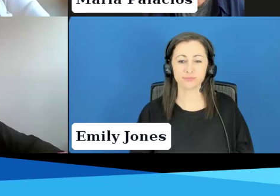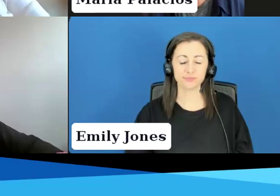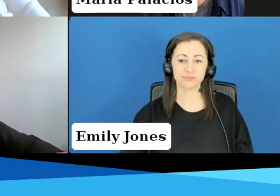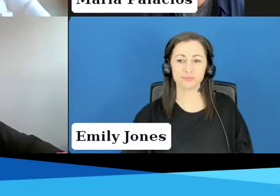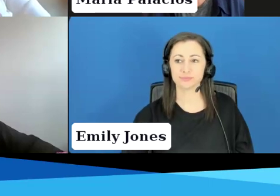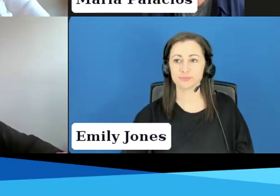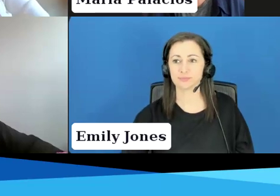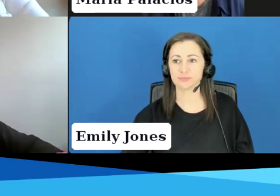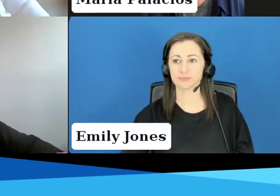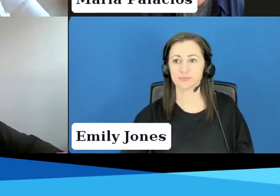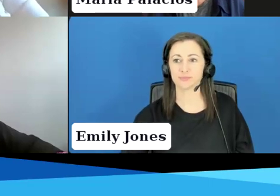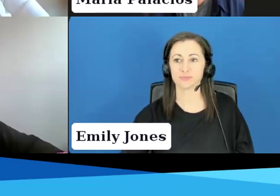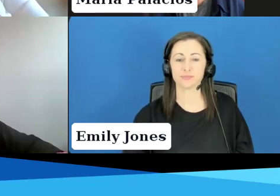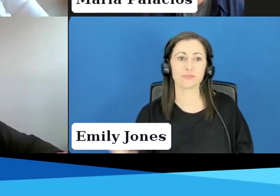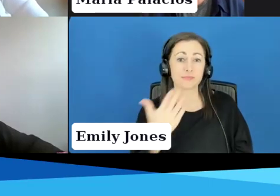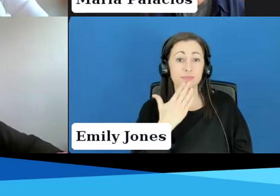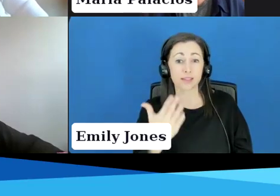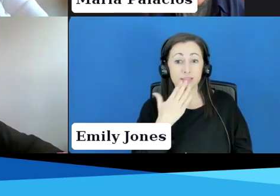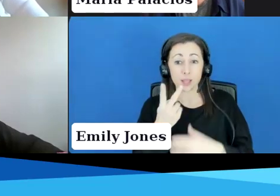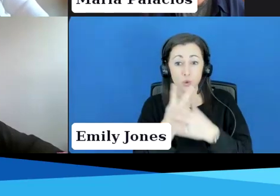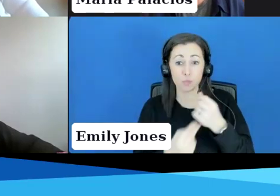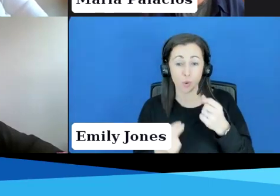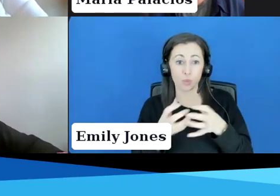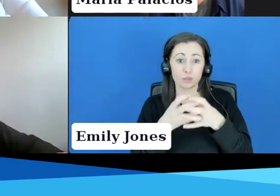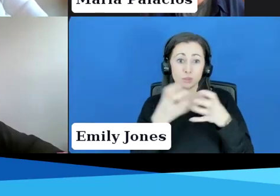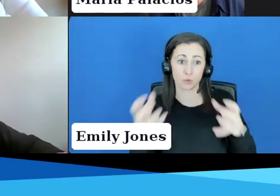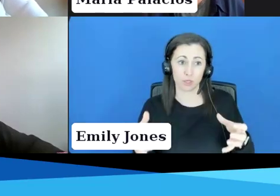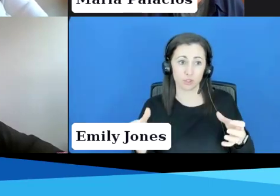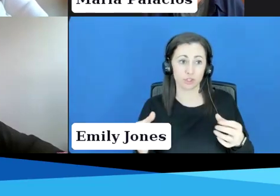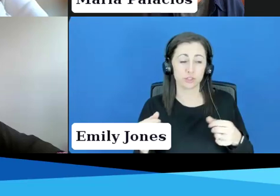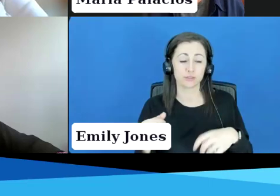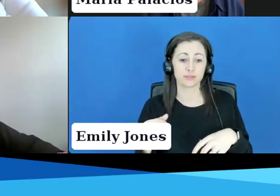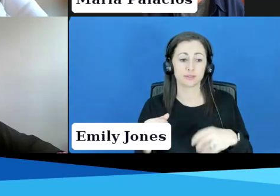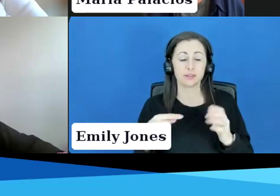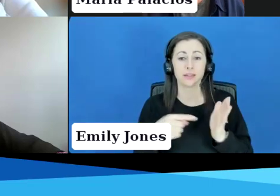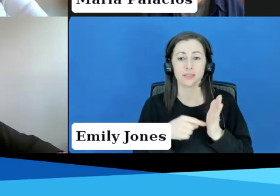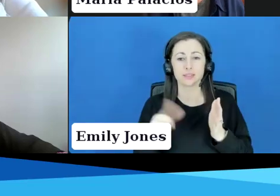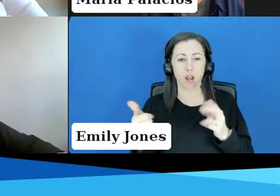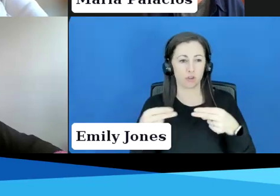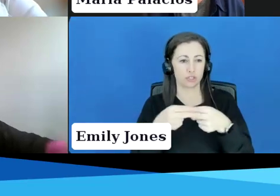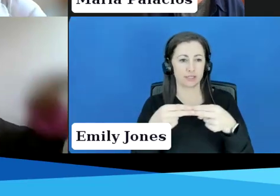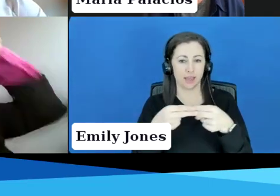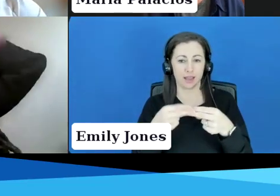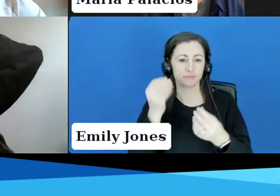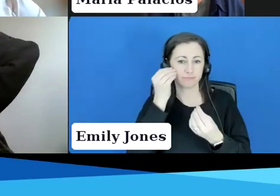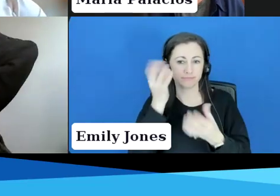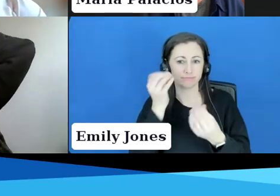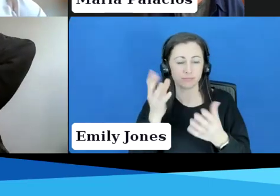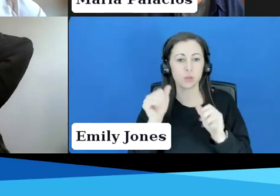Thank you all so much. This is another slide and information that we can send out